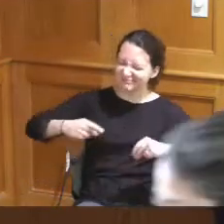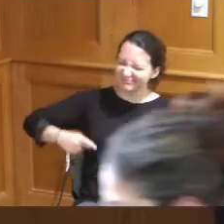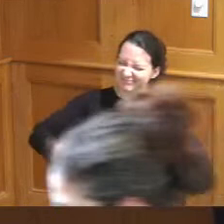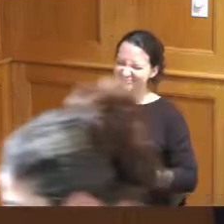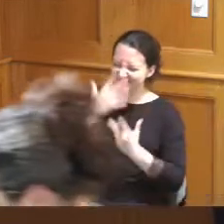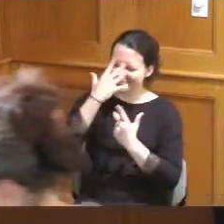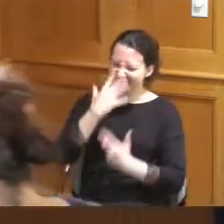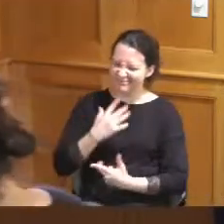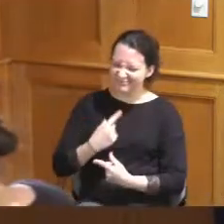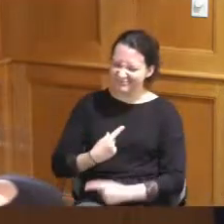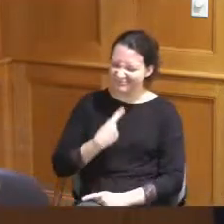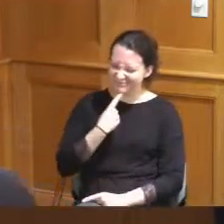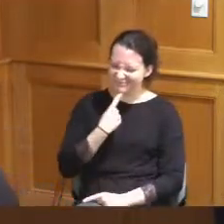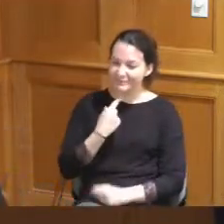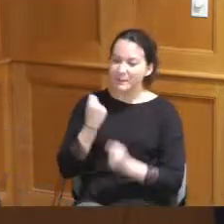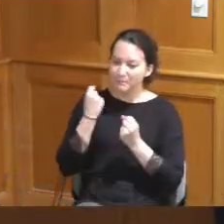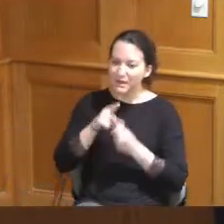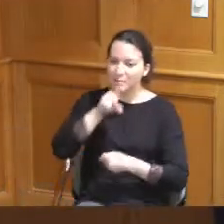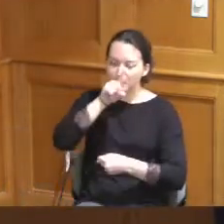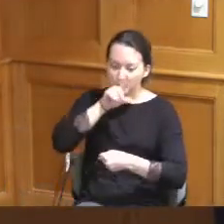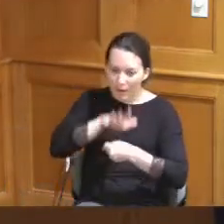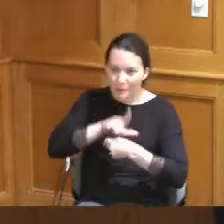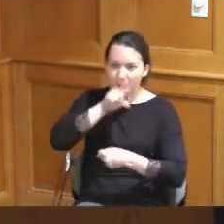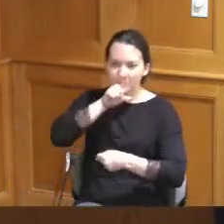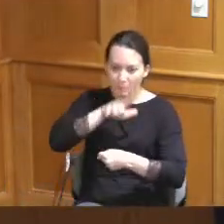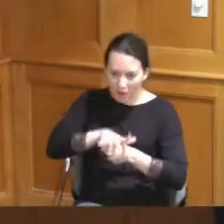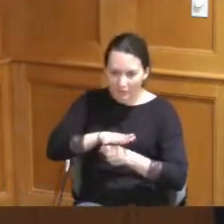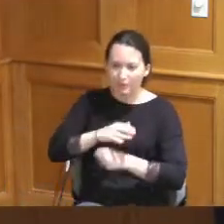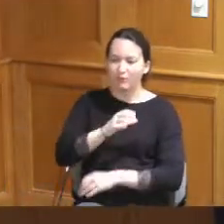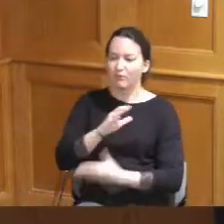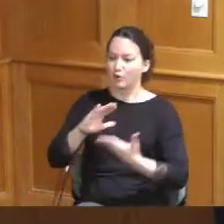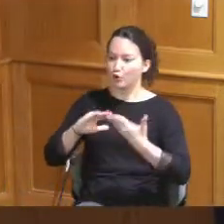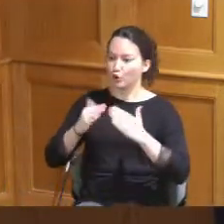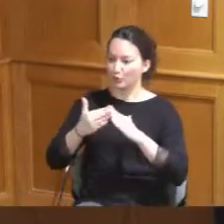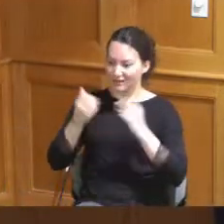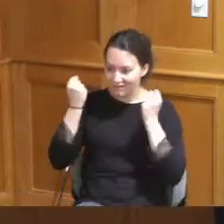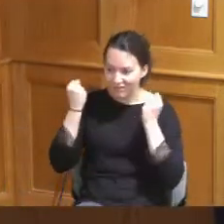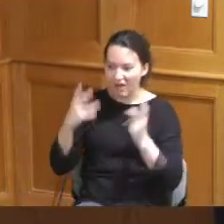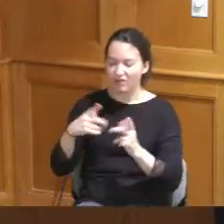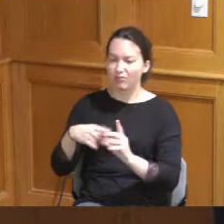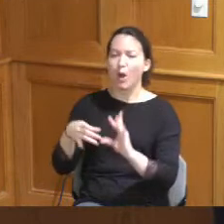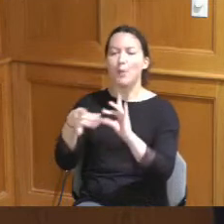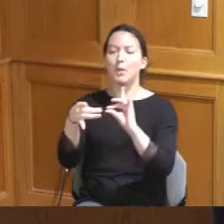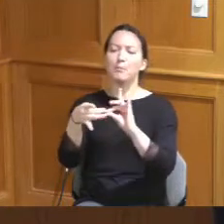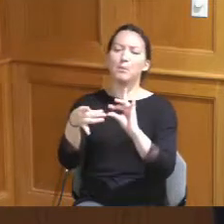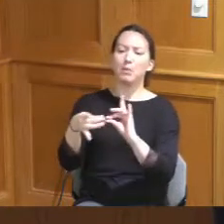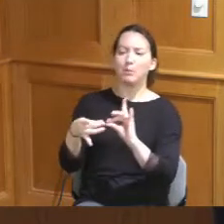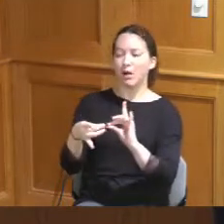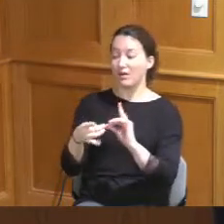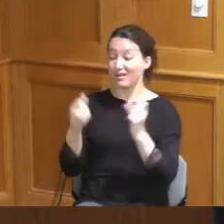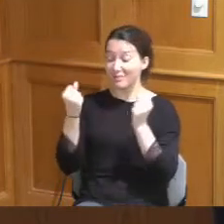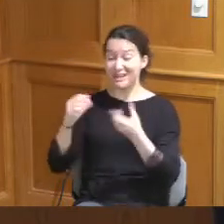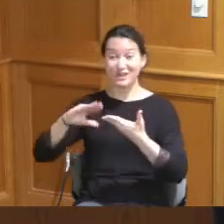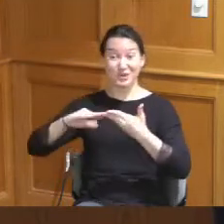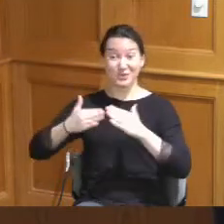a lot of promises to the community a lot of them and a lot of the community don't know that they're